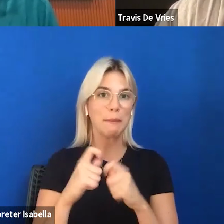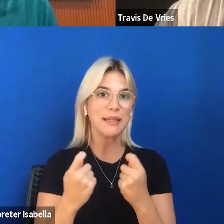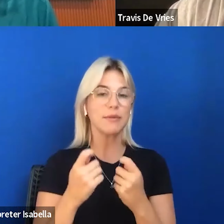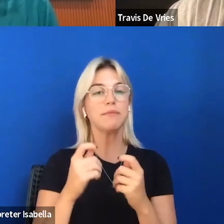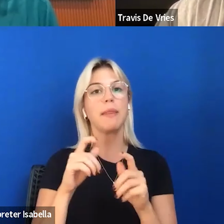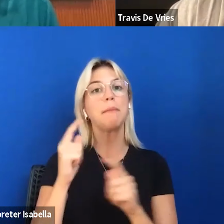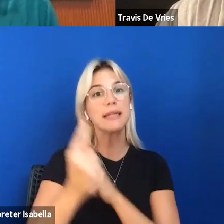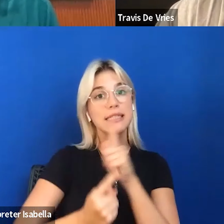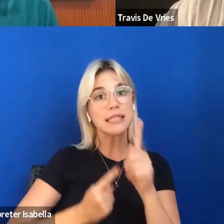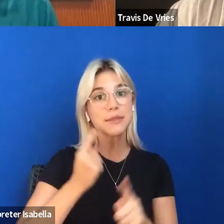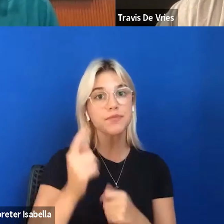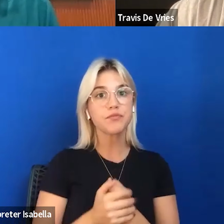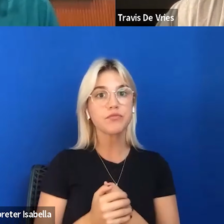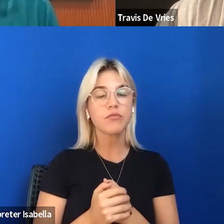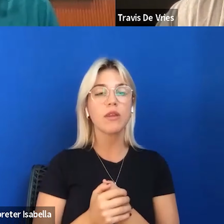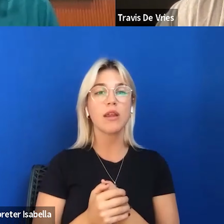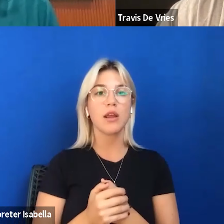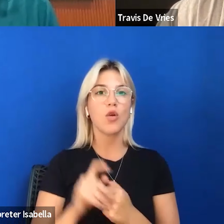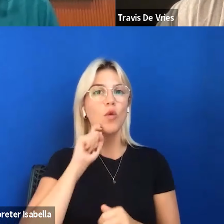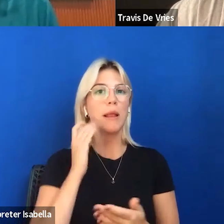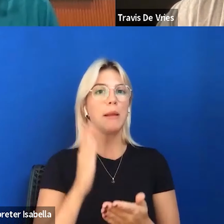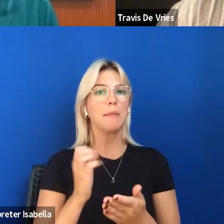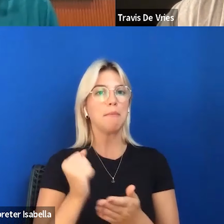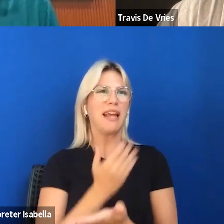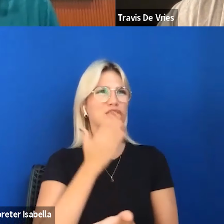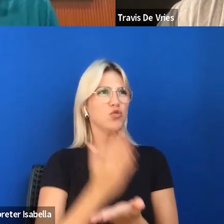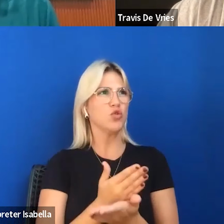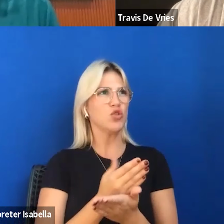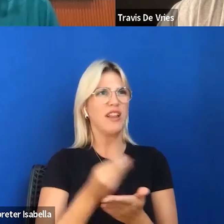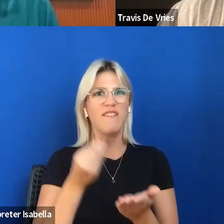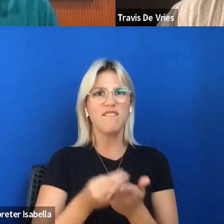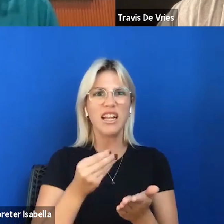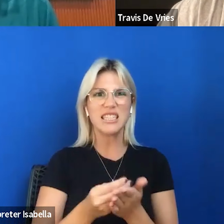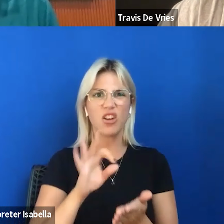And this is to ensure that funding is not given to projects that don't meet the criteria.